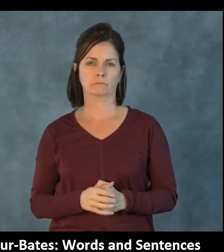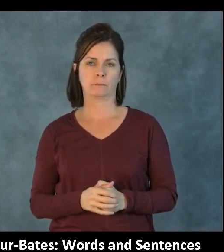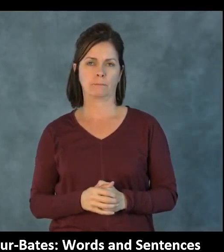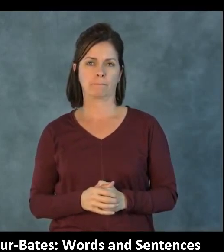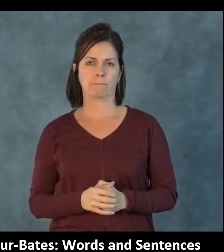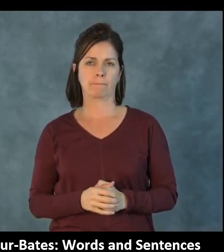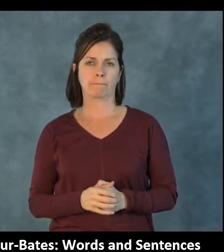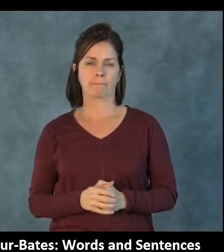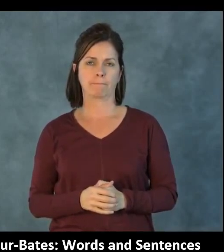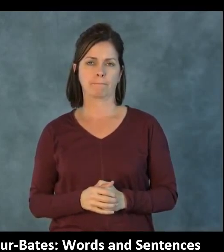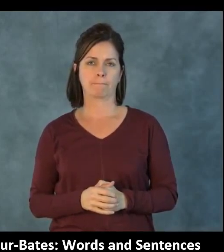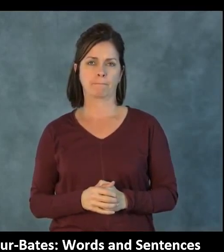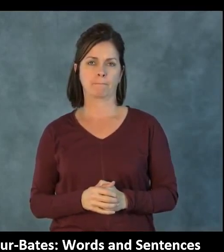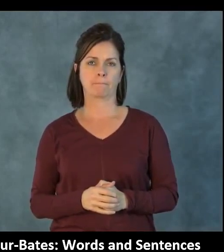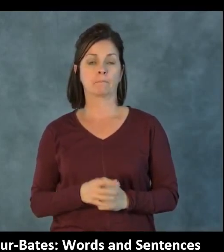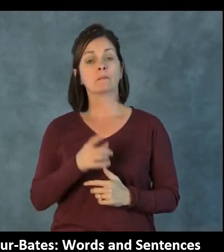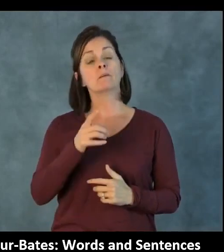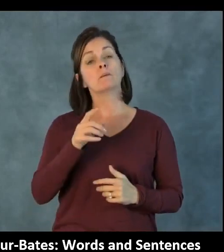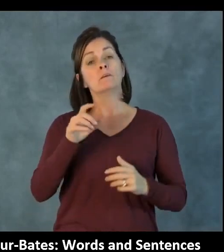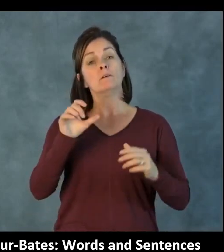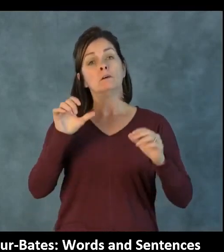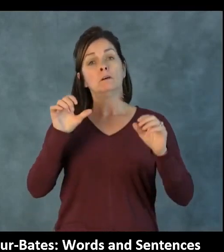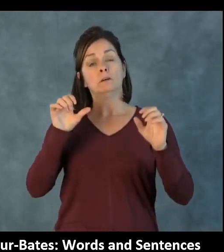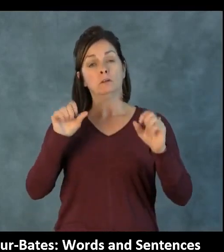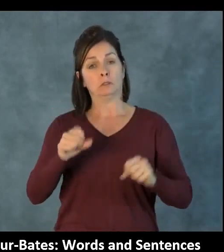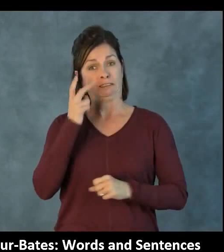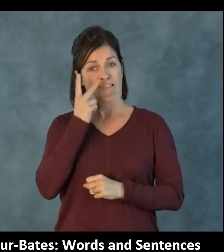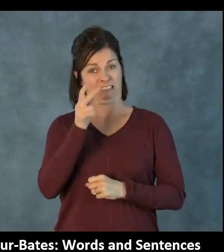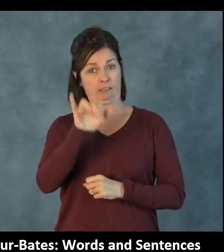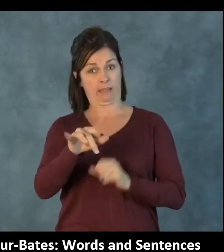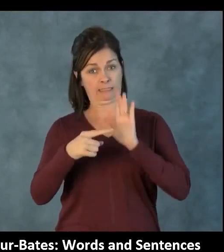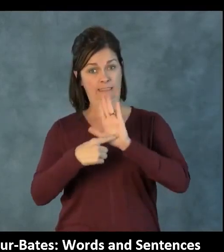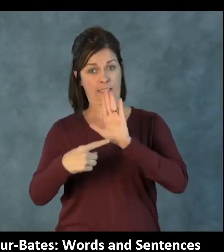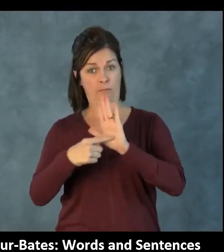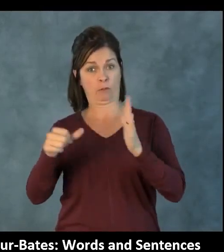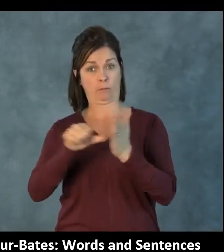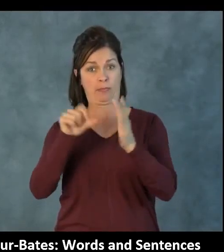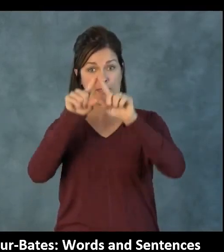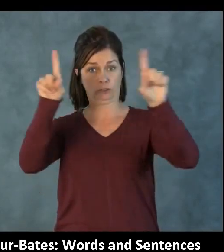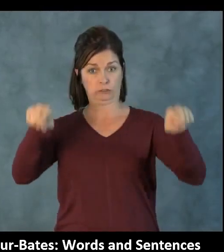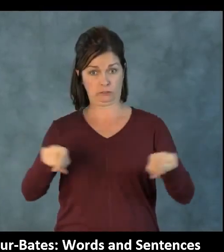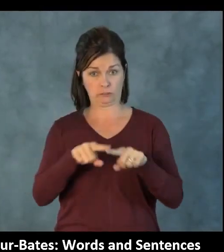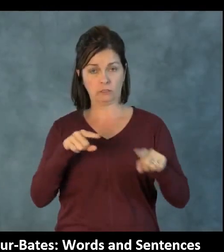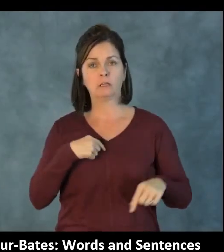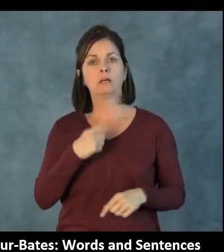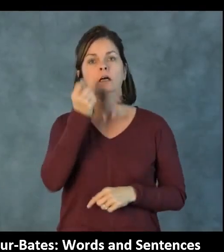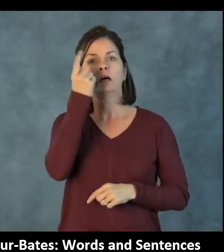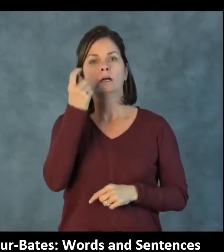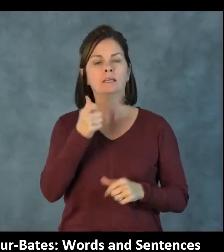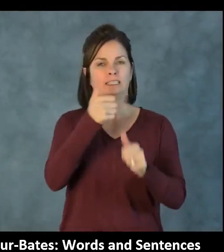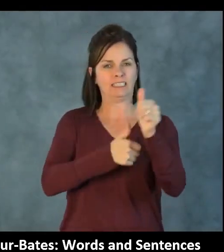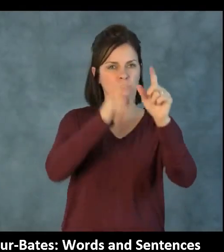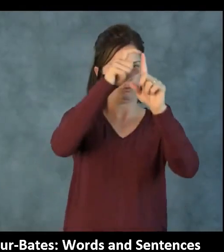We can see on this sample page that next to each word, we have two different bubbles.